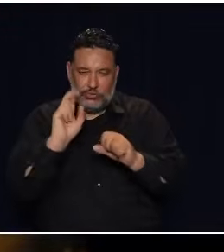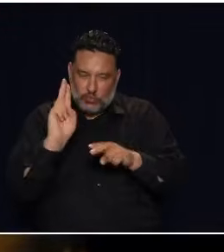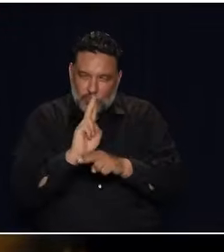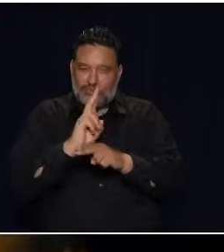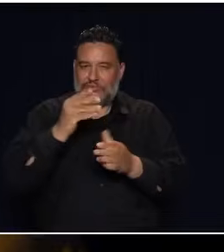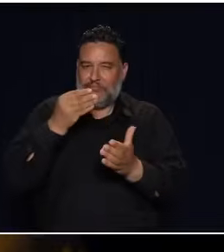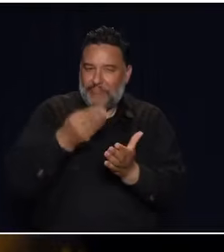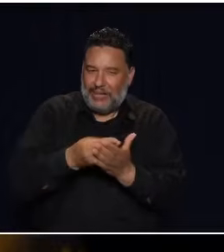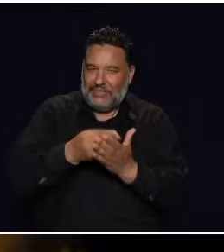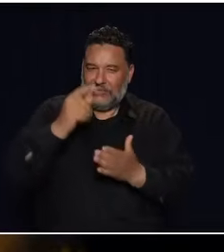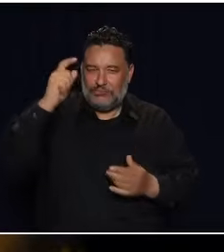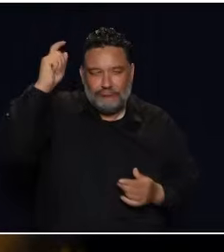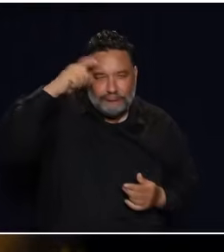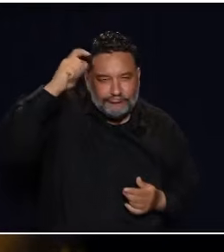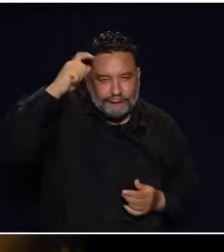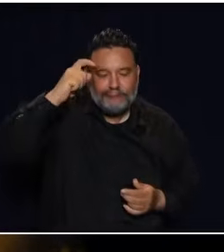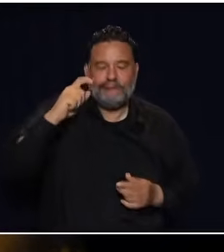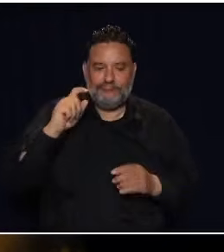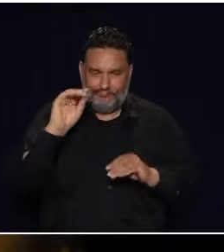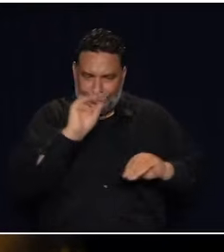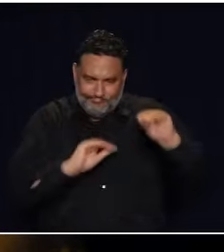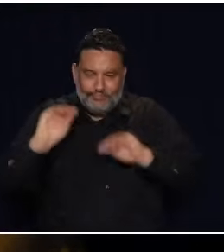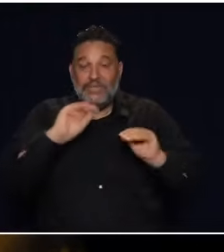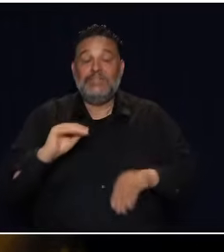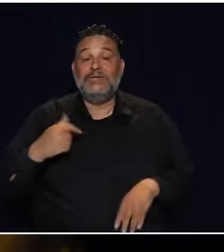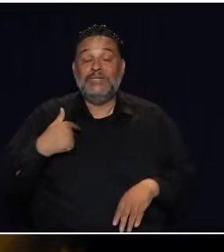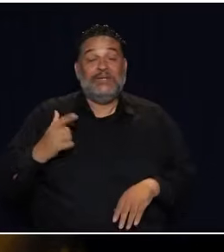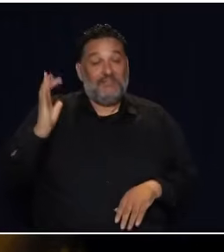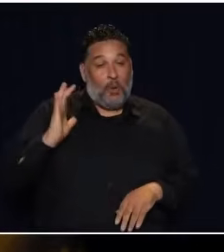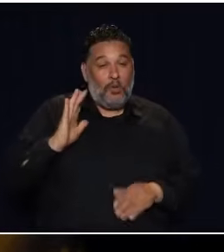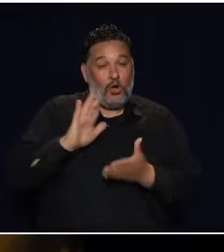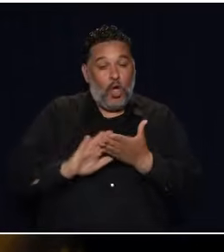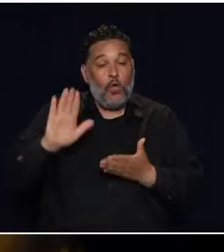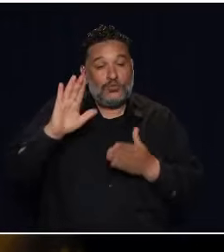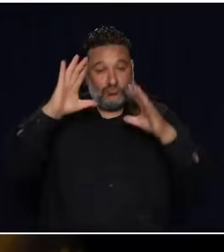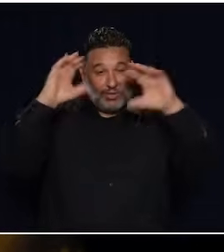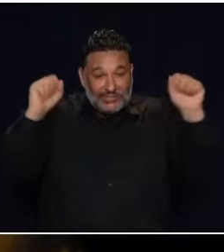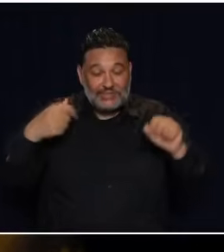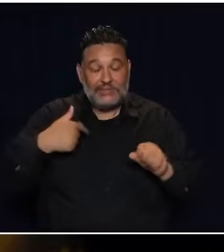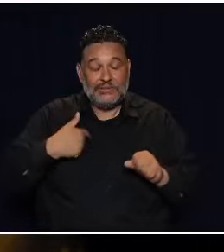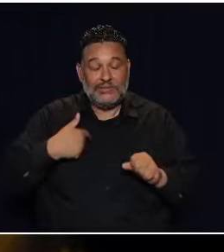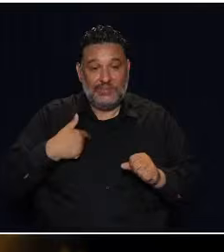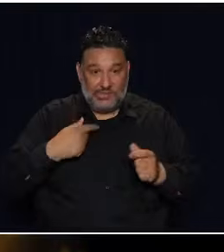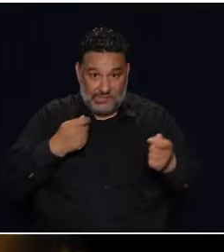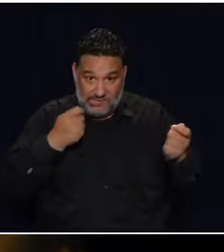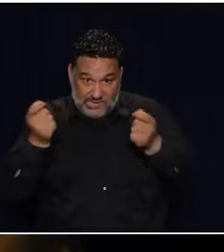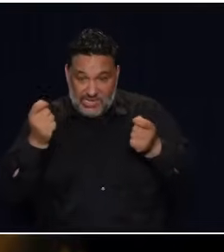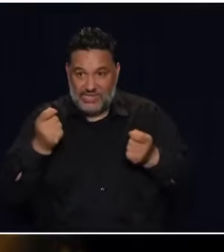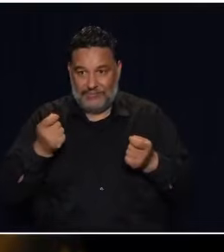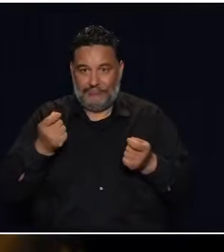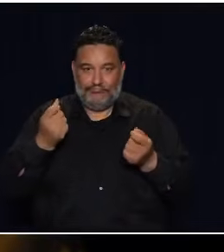WE MUST BE TRANSPARENT, STRATEGIC, WE MUST MAKE GOOD USE